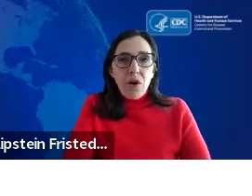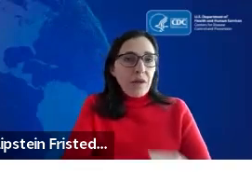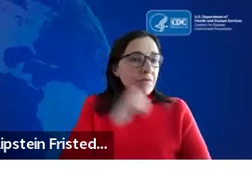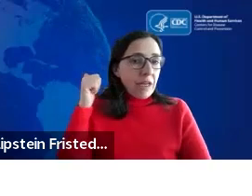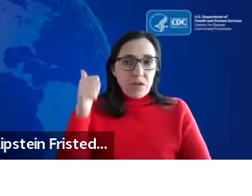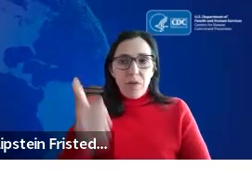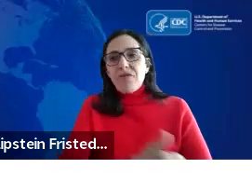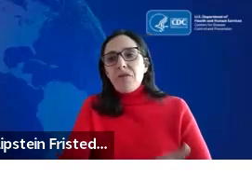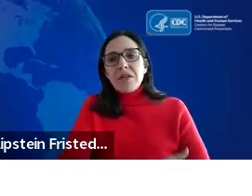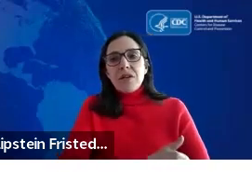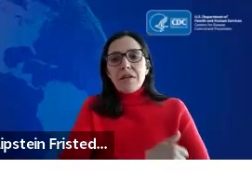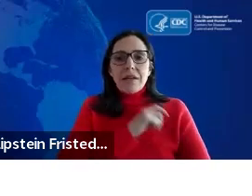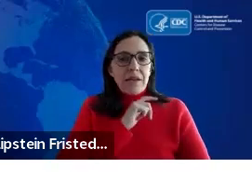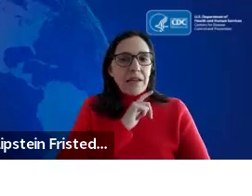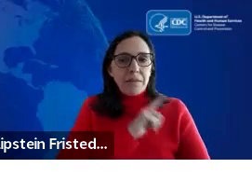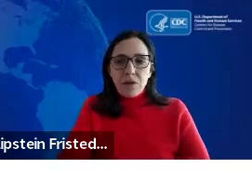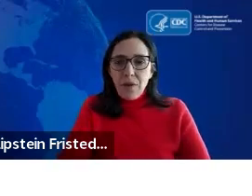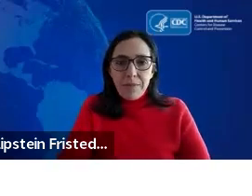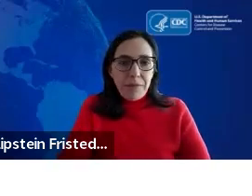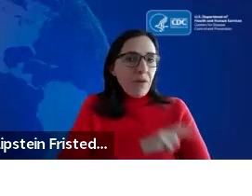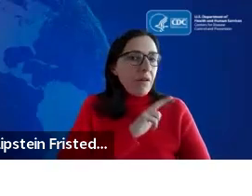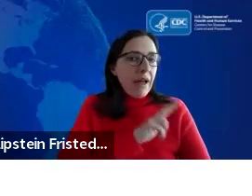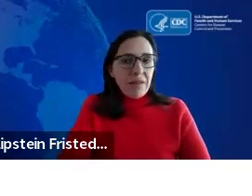You know, that it's the right information, it's getting them to the right people